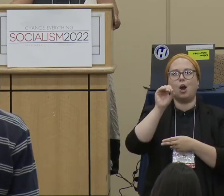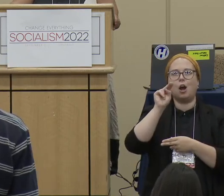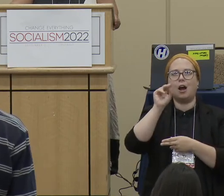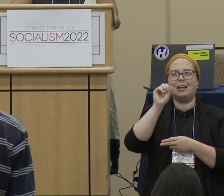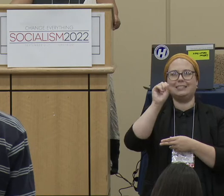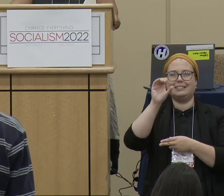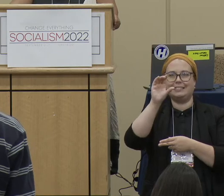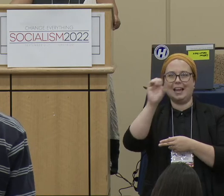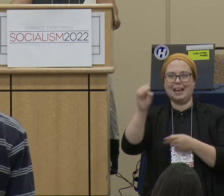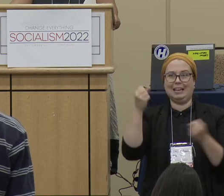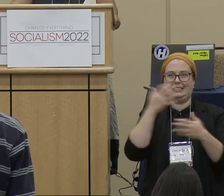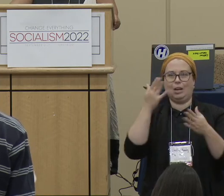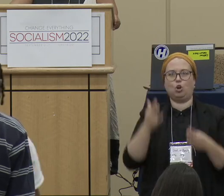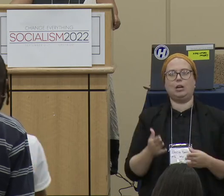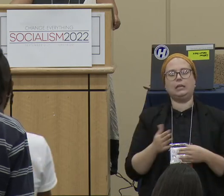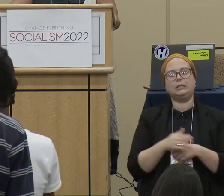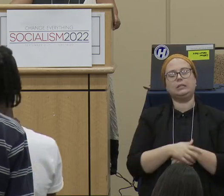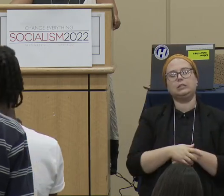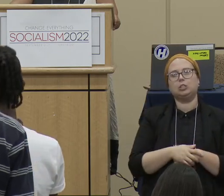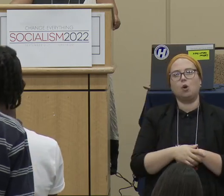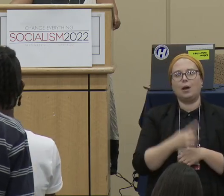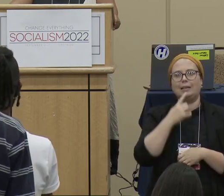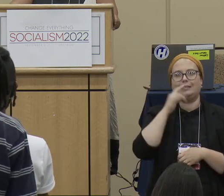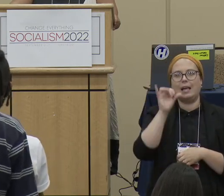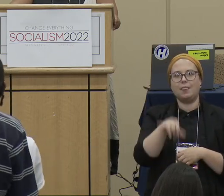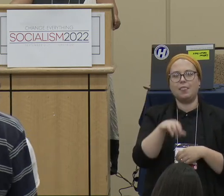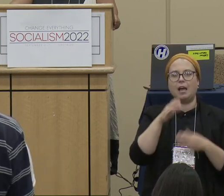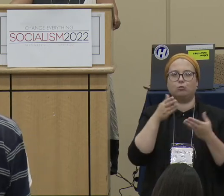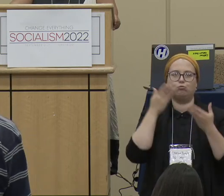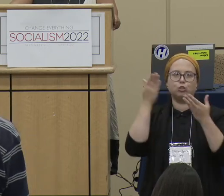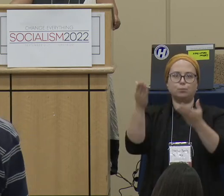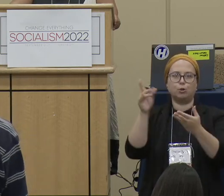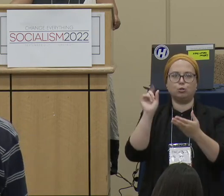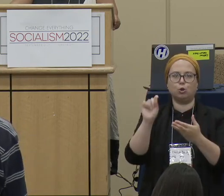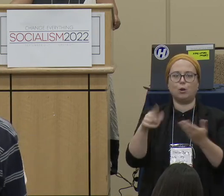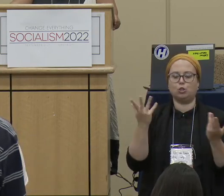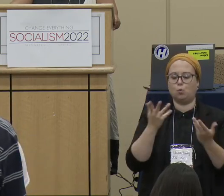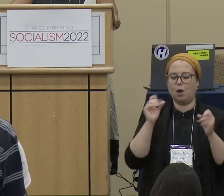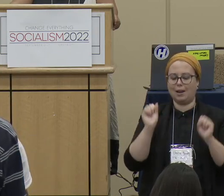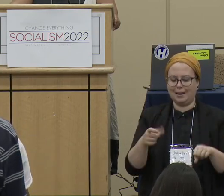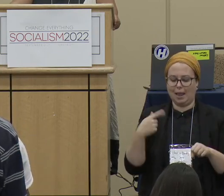with someone who calls Beyonce a purist.